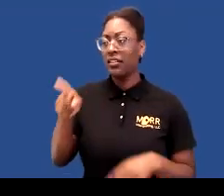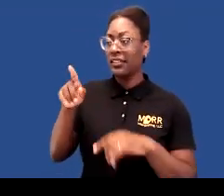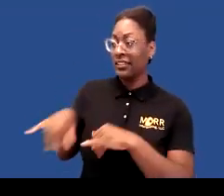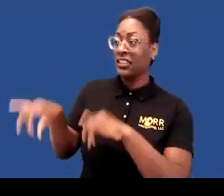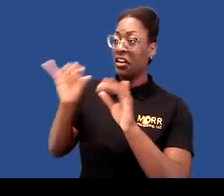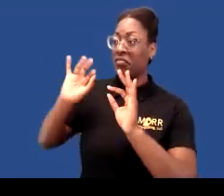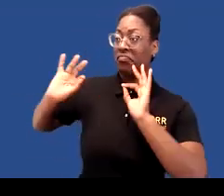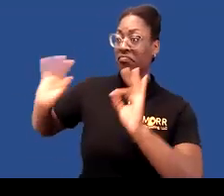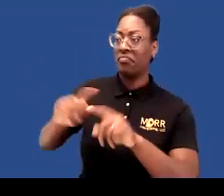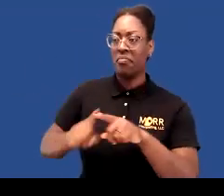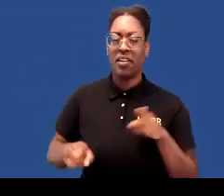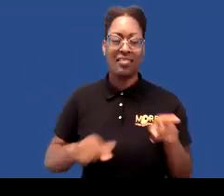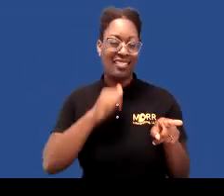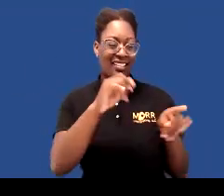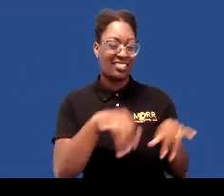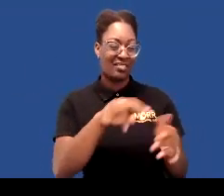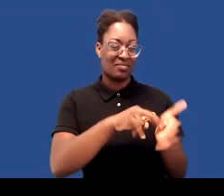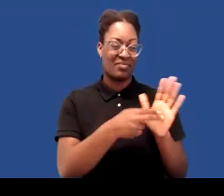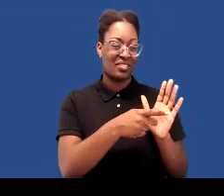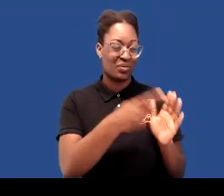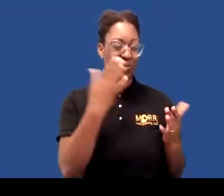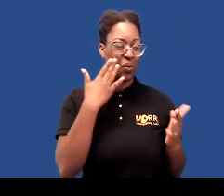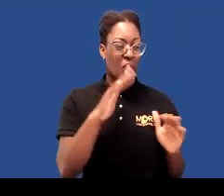And you can think about maybe Laura Greenfield and her idea that